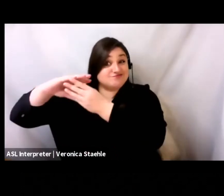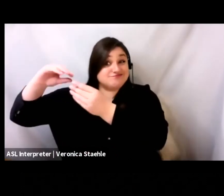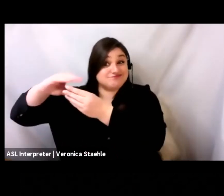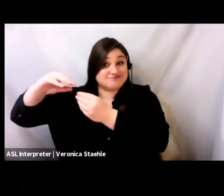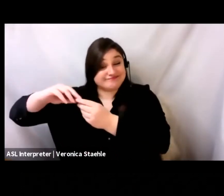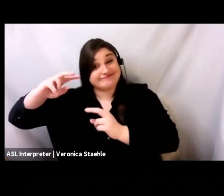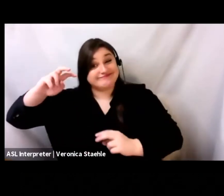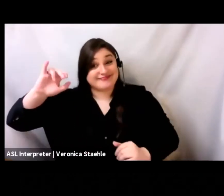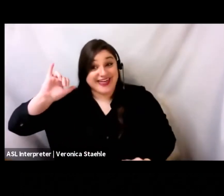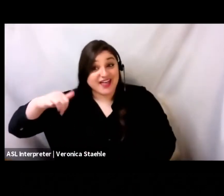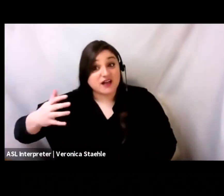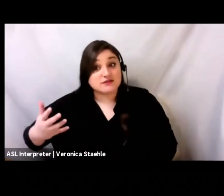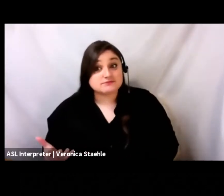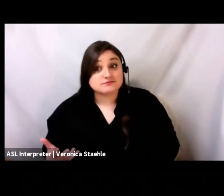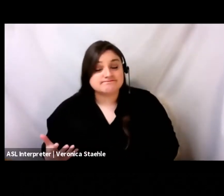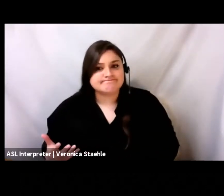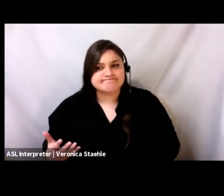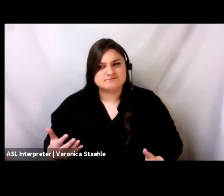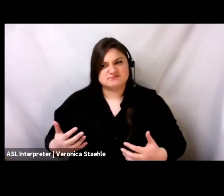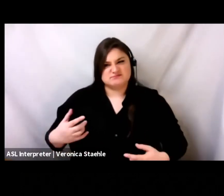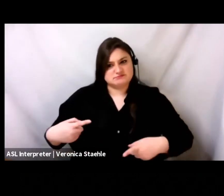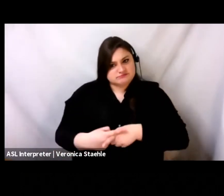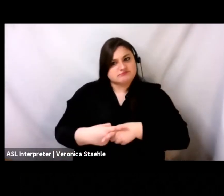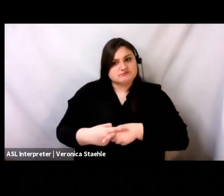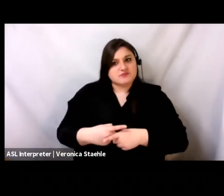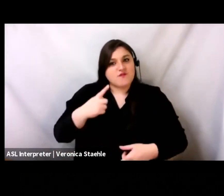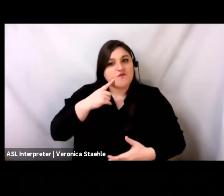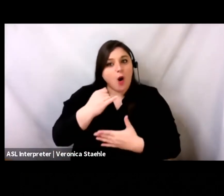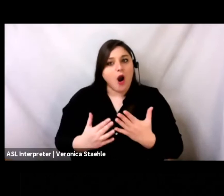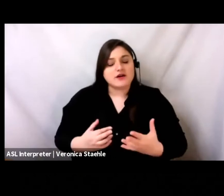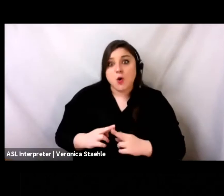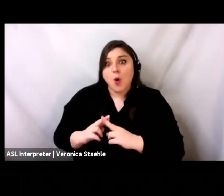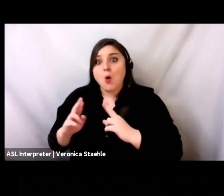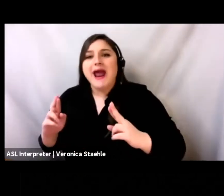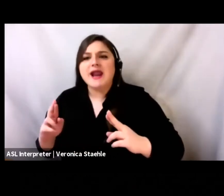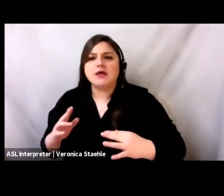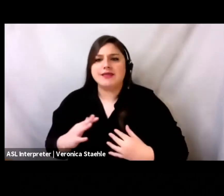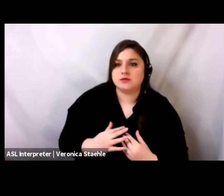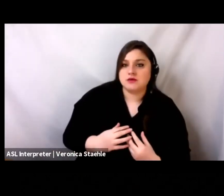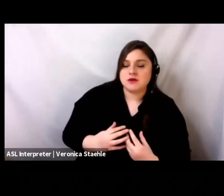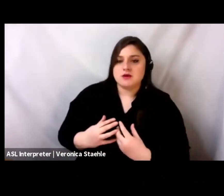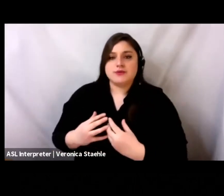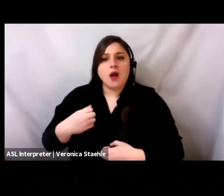Now, it's interesting because when I think about sort of these organizations that I worked with